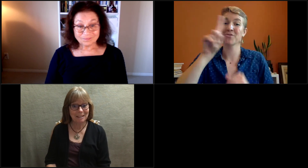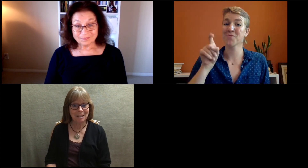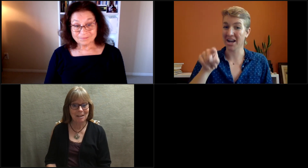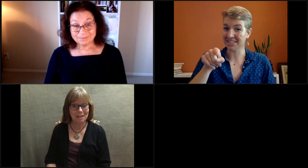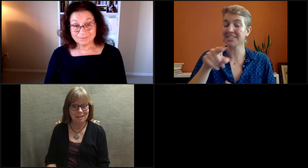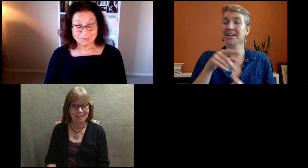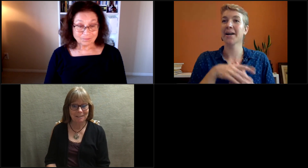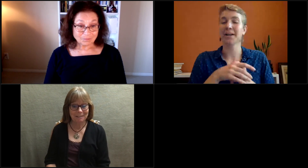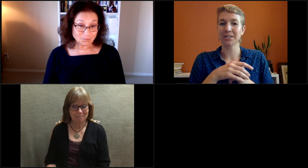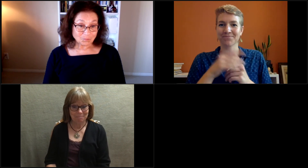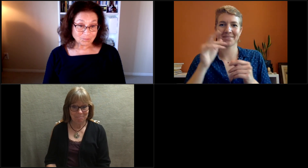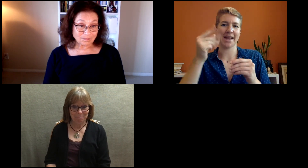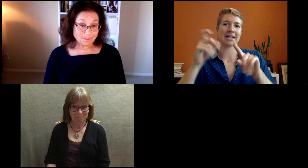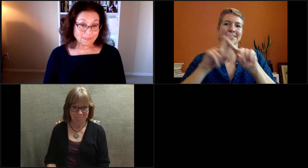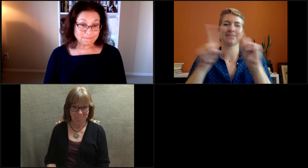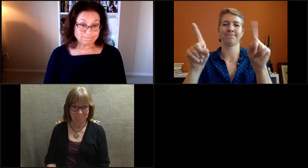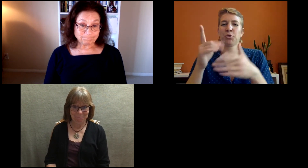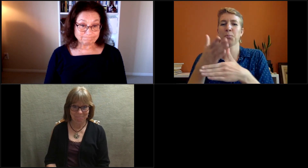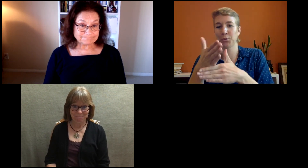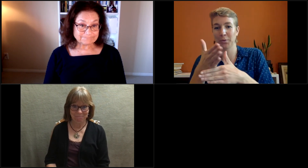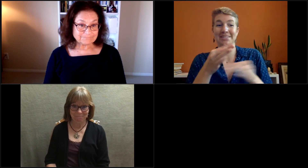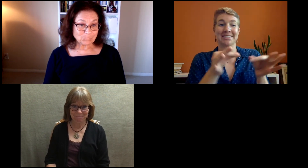[Tory Sampson] Well, that’s a great question.